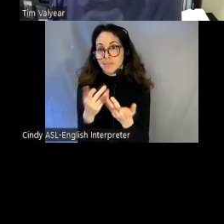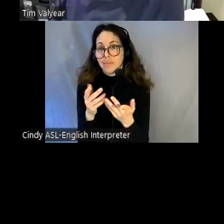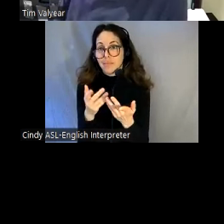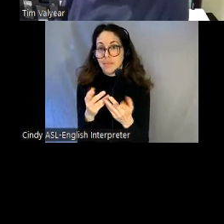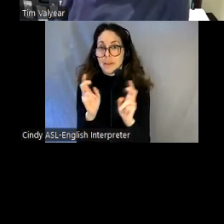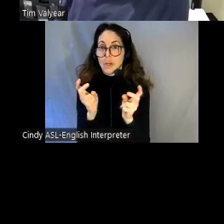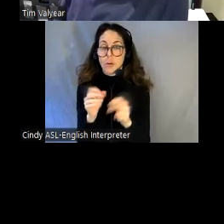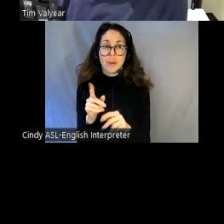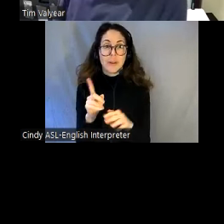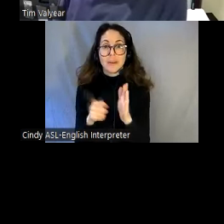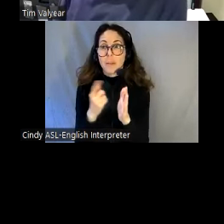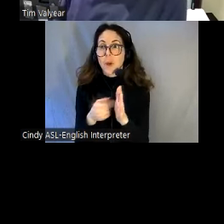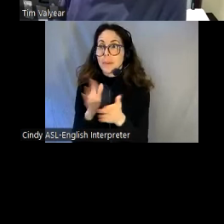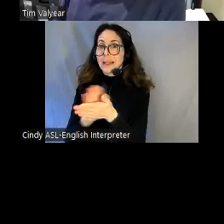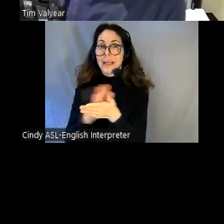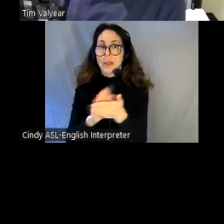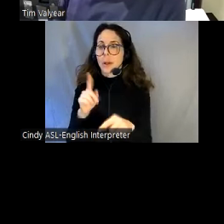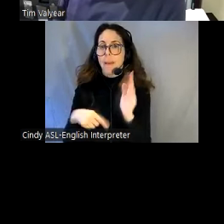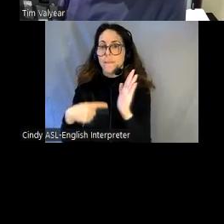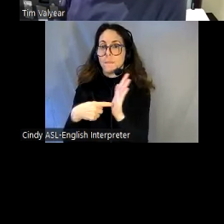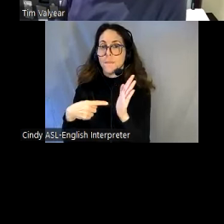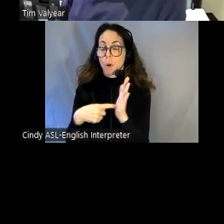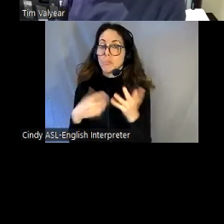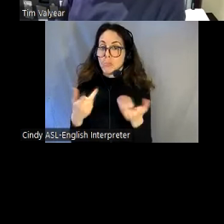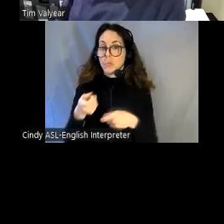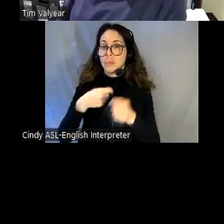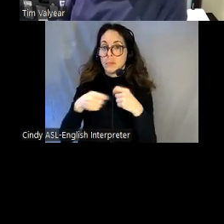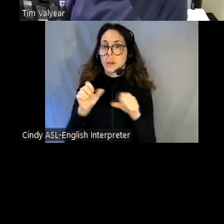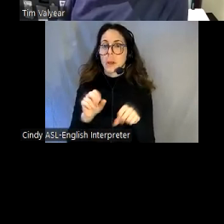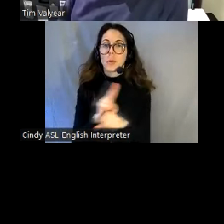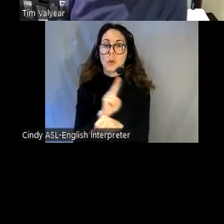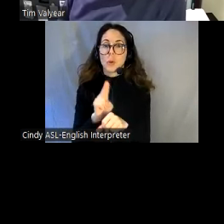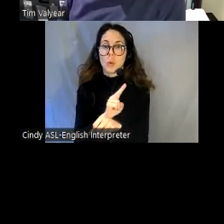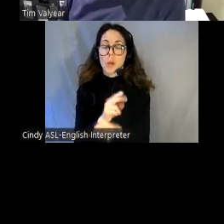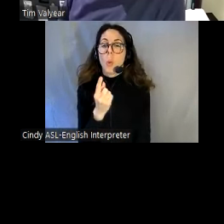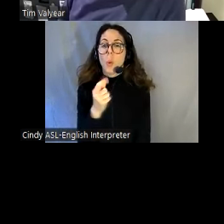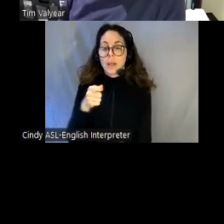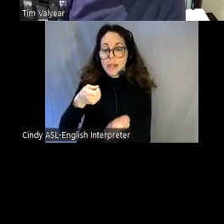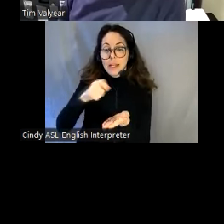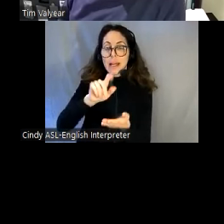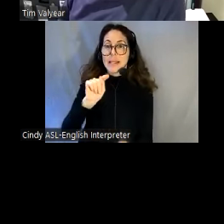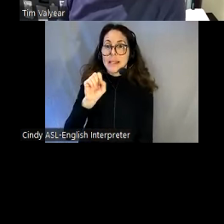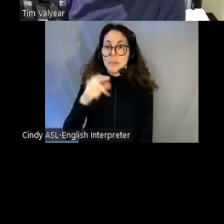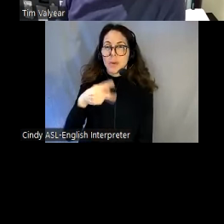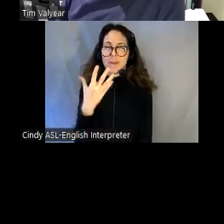breathe. We want to make sure of that. If someone -- you know, affordability can be an issue, we can't afford